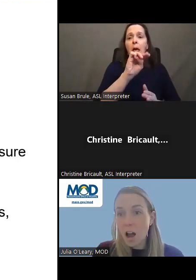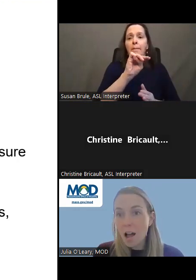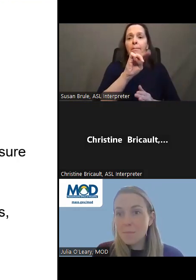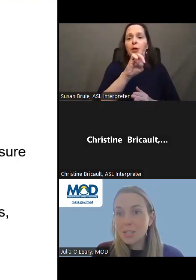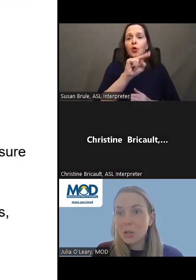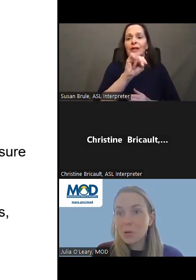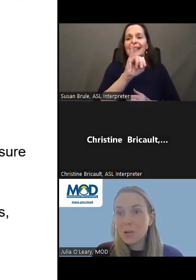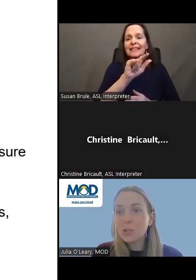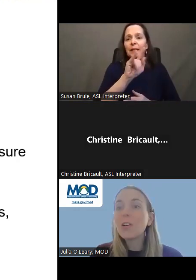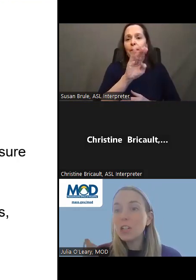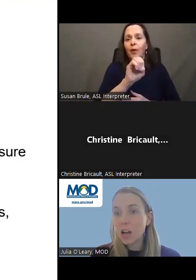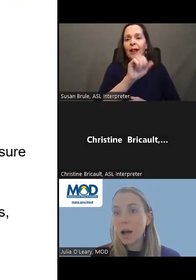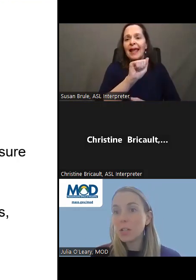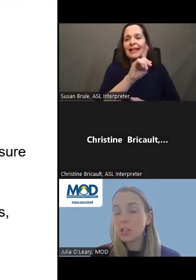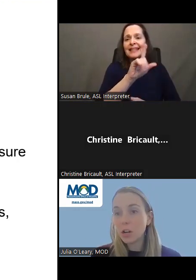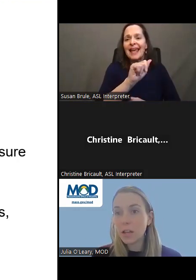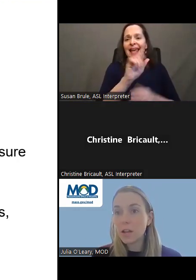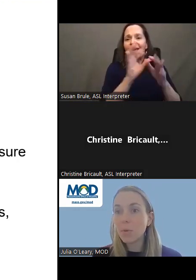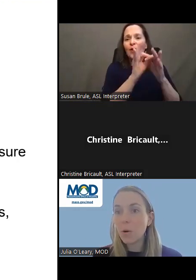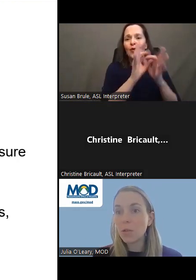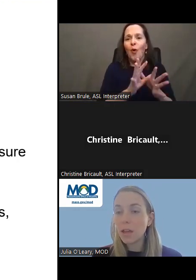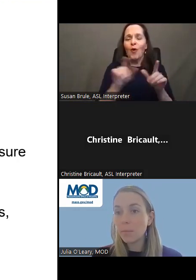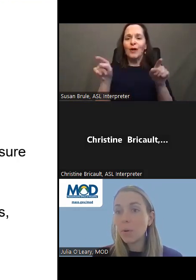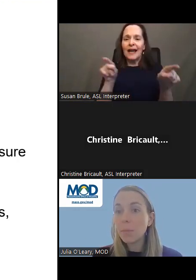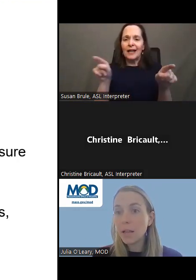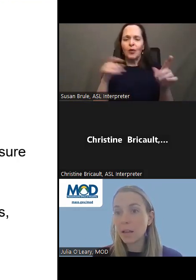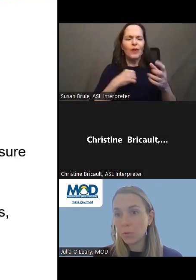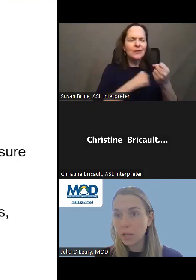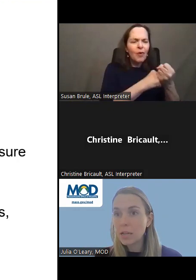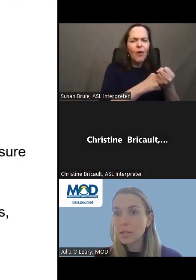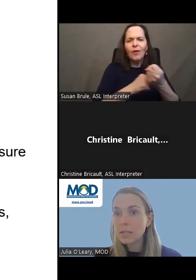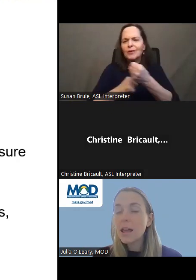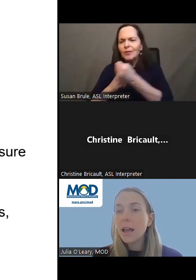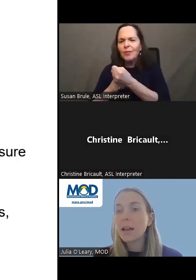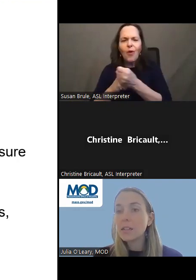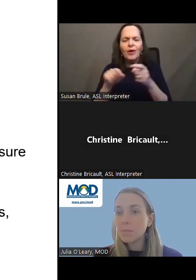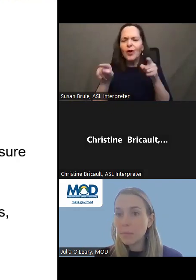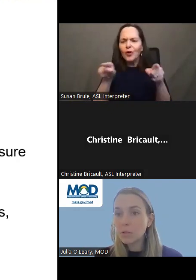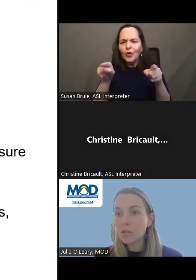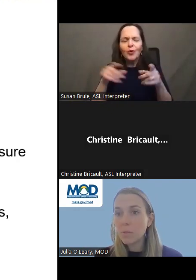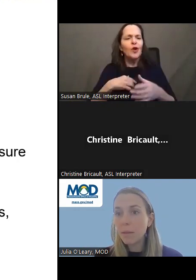do a good job at serving both public employees and members of the